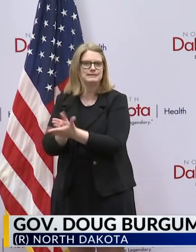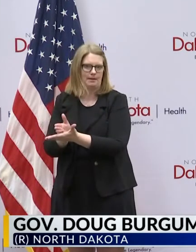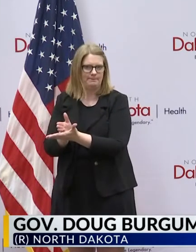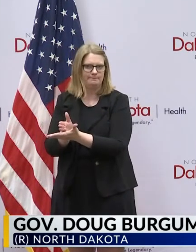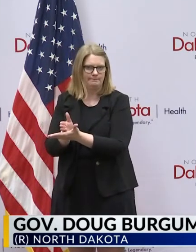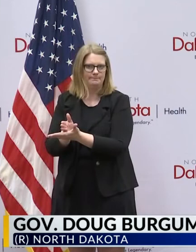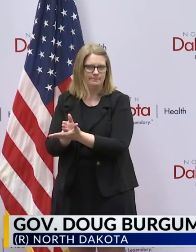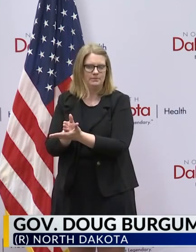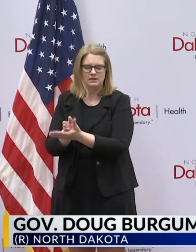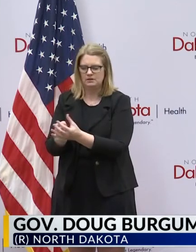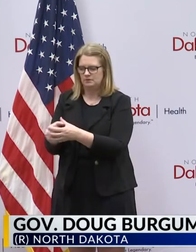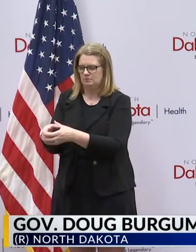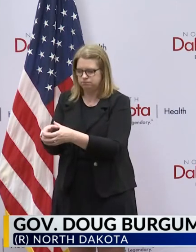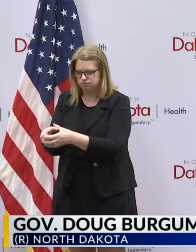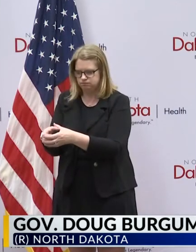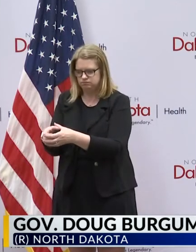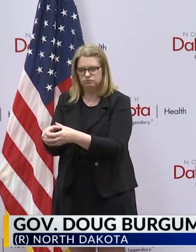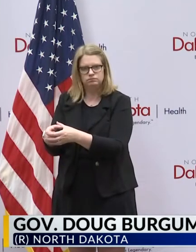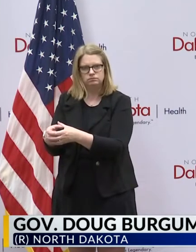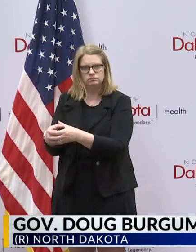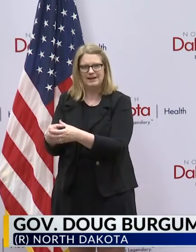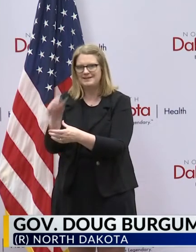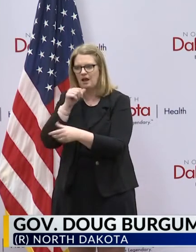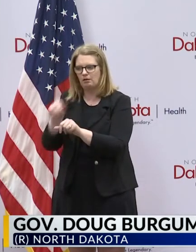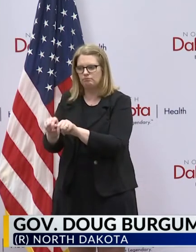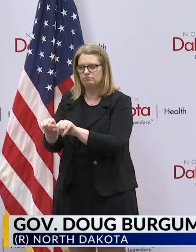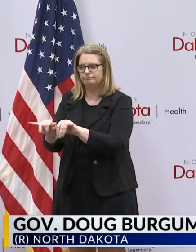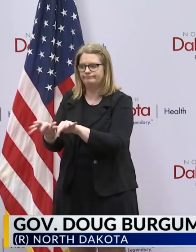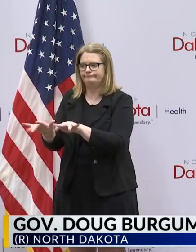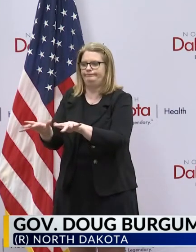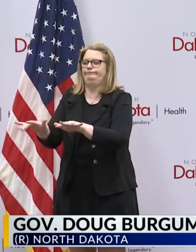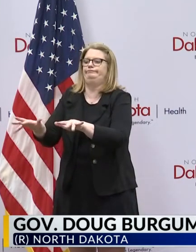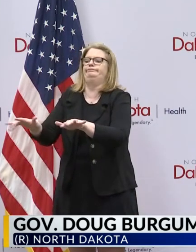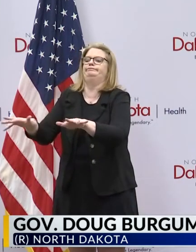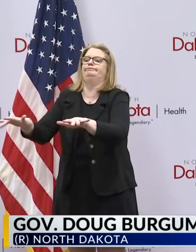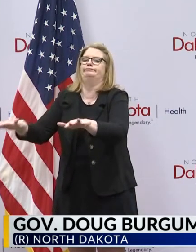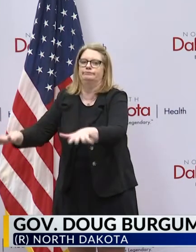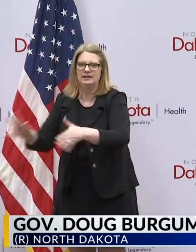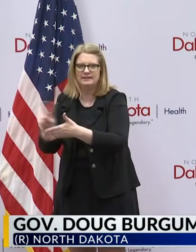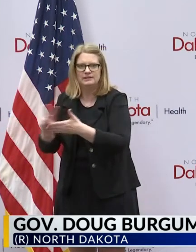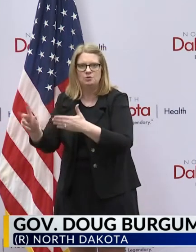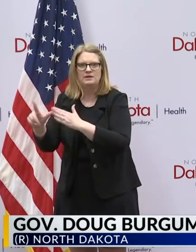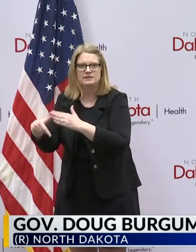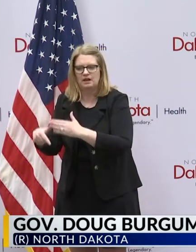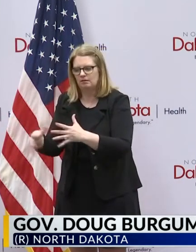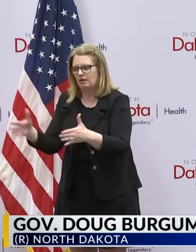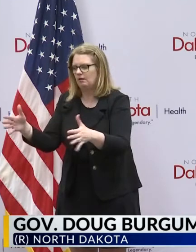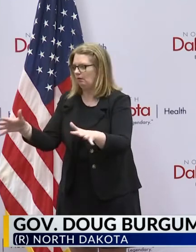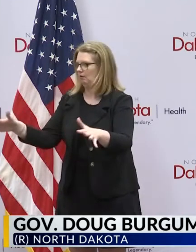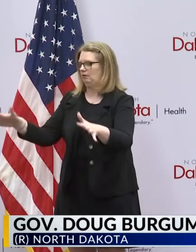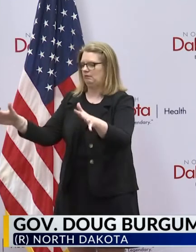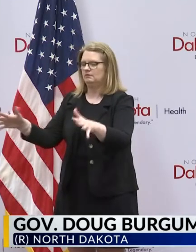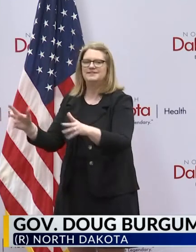CONTAIN NEW FLAREUPS LIKE THE ONES THAT WE SAW TODAY, THIS ALLOWS US TO CONTAIN THE